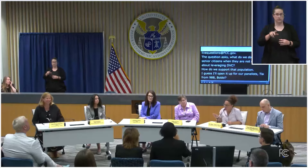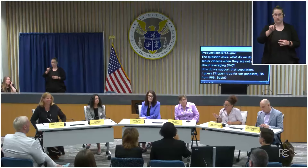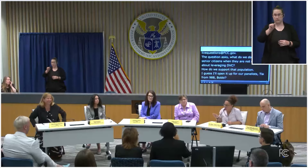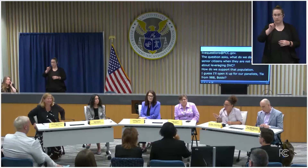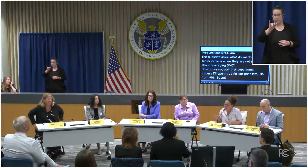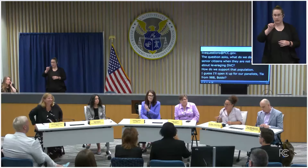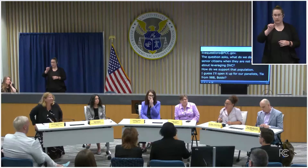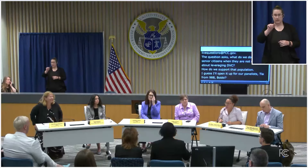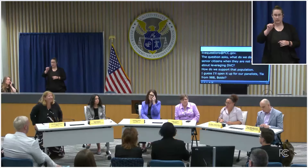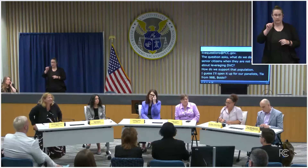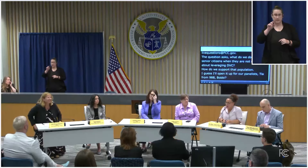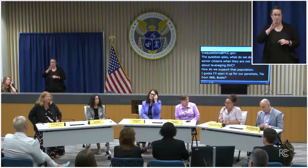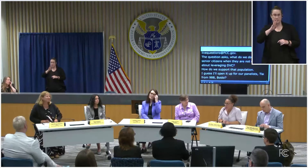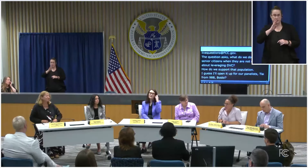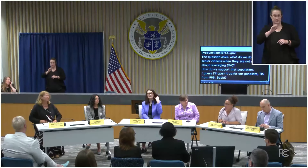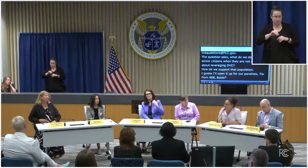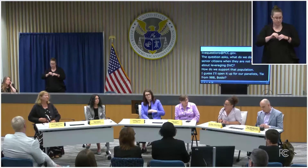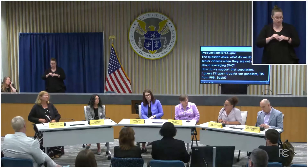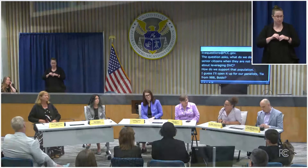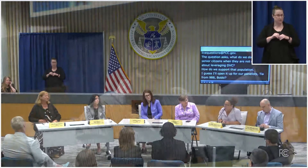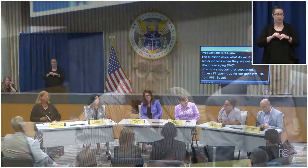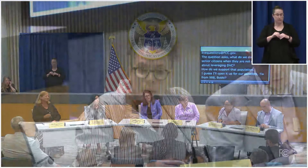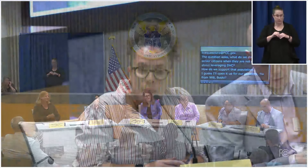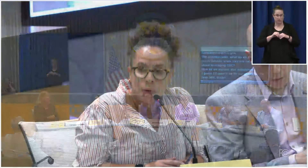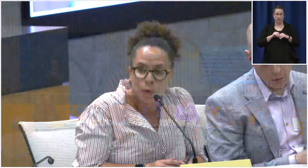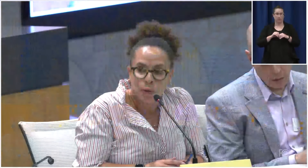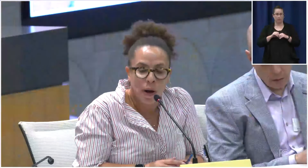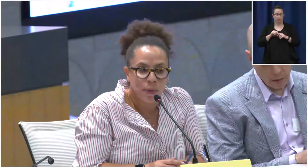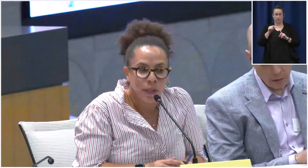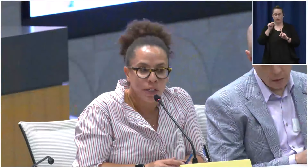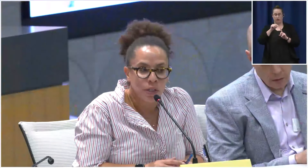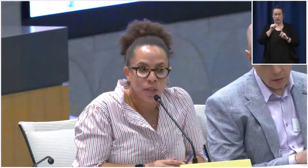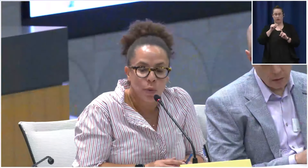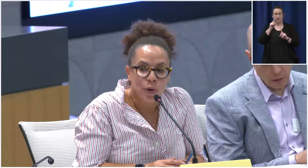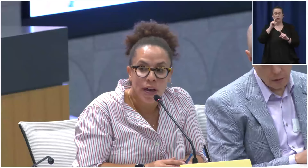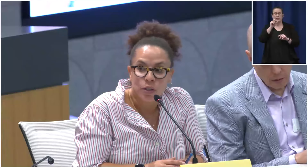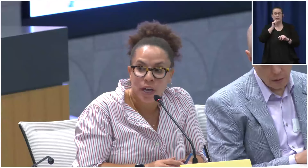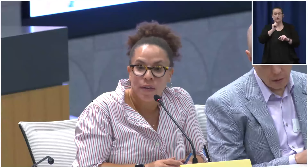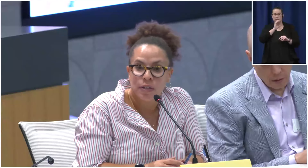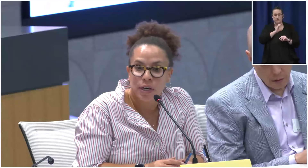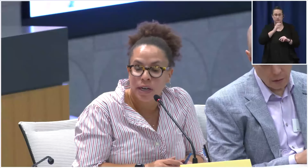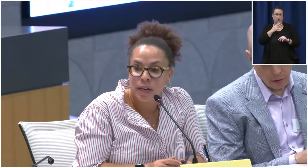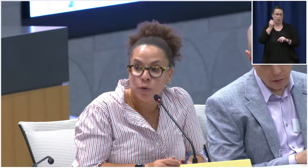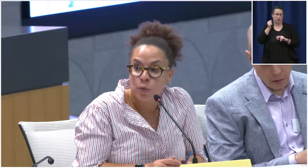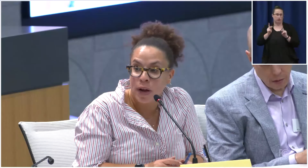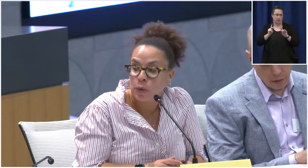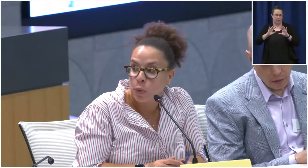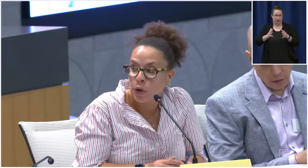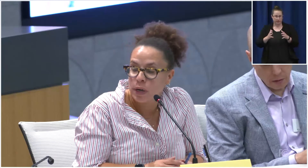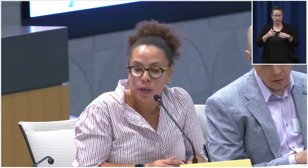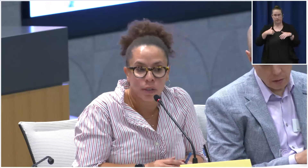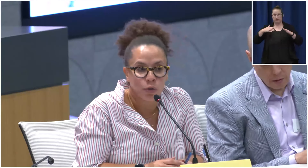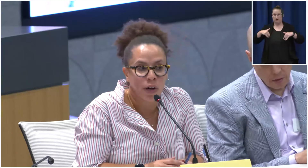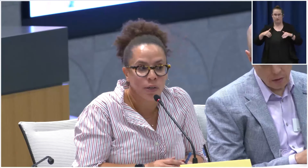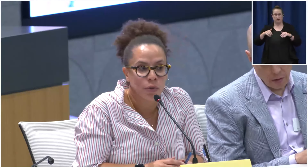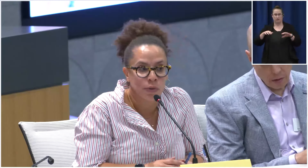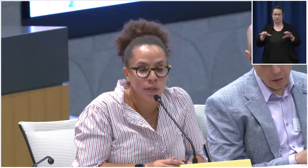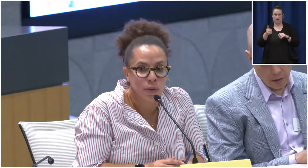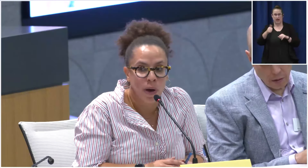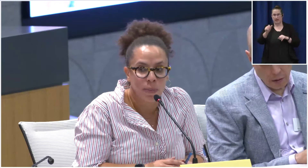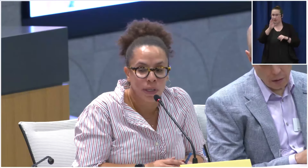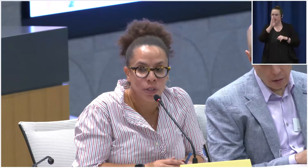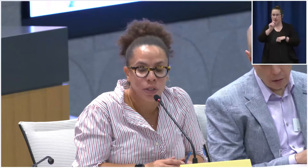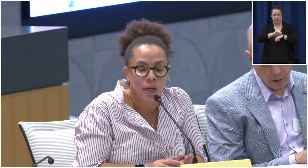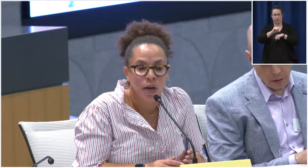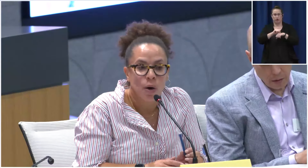OUR PANELISTS, TIA FROM 988,